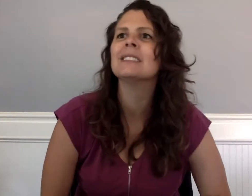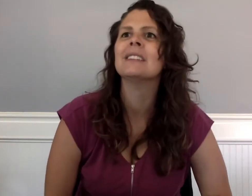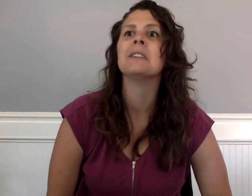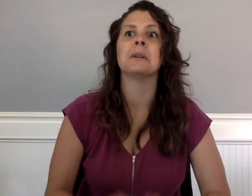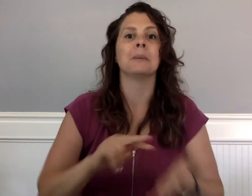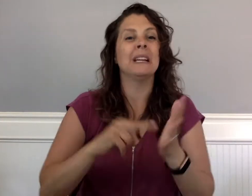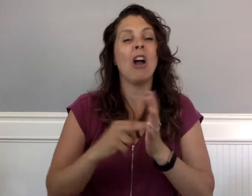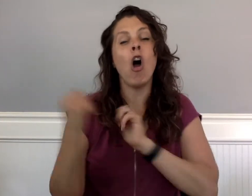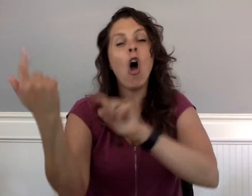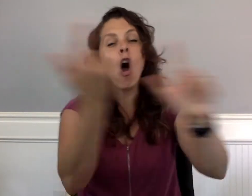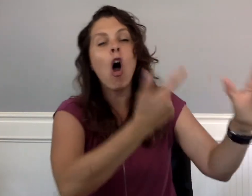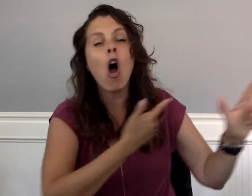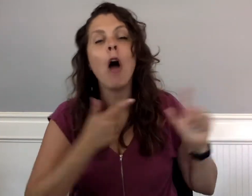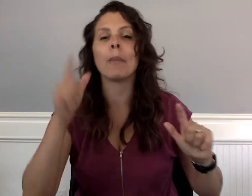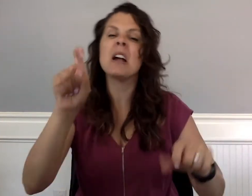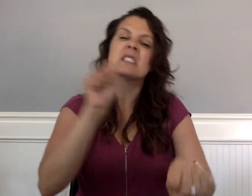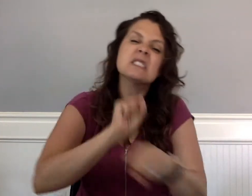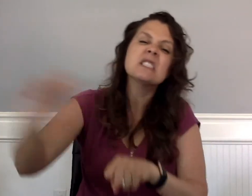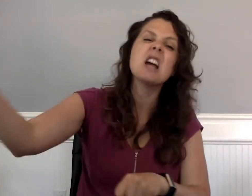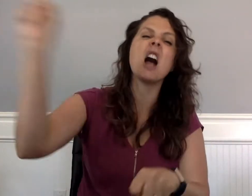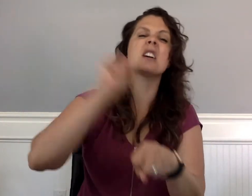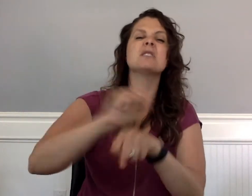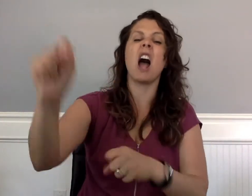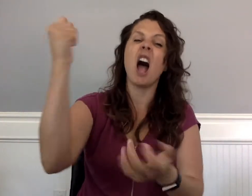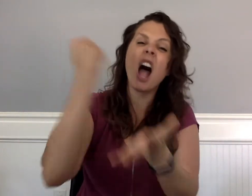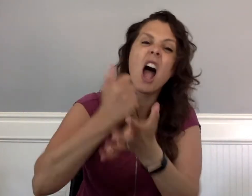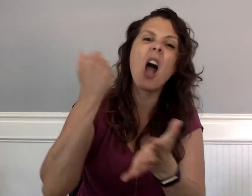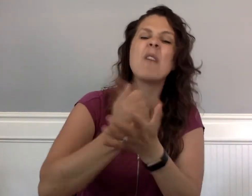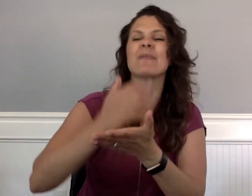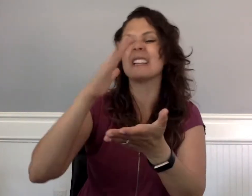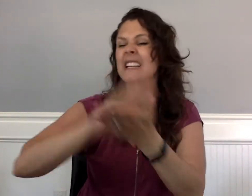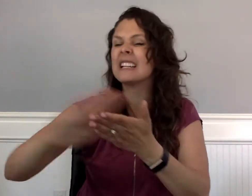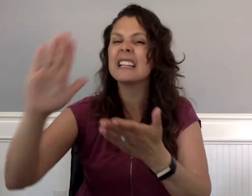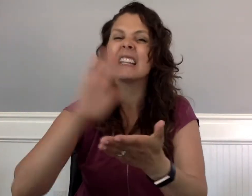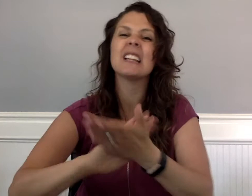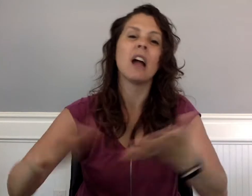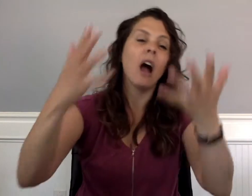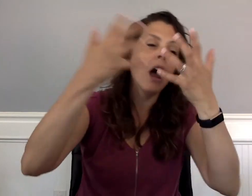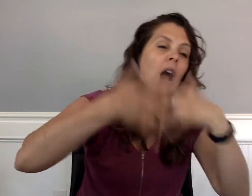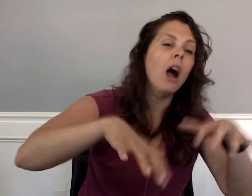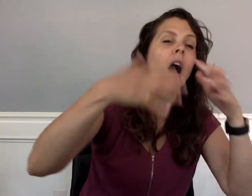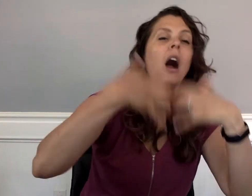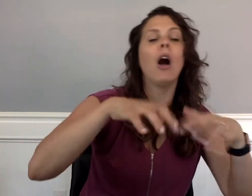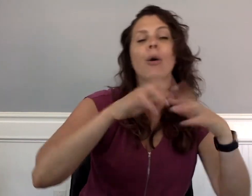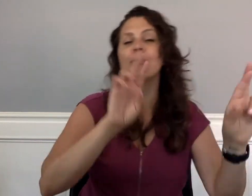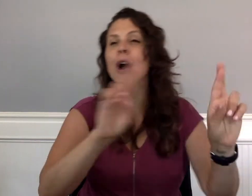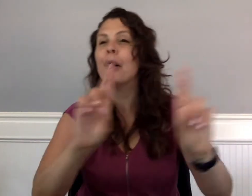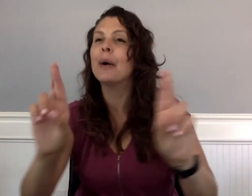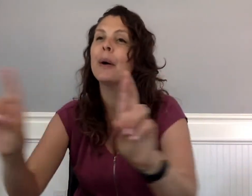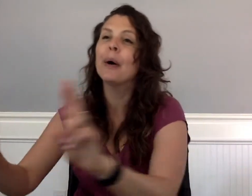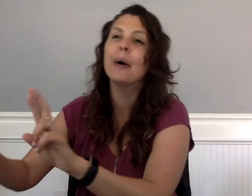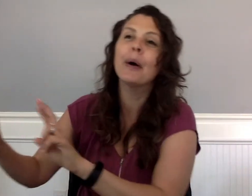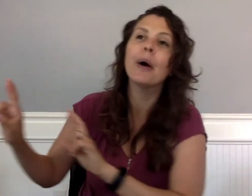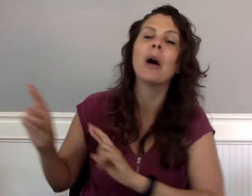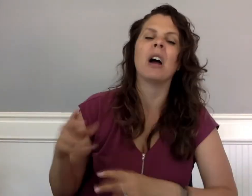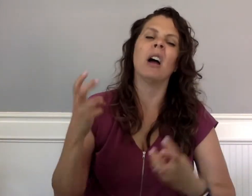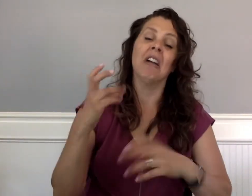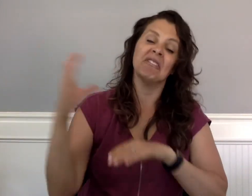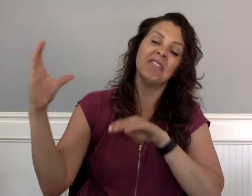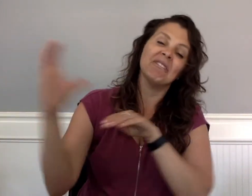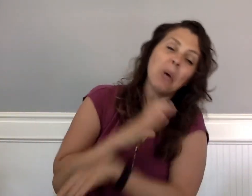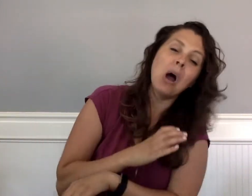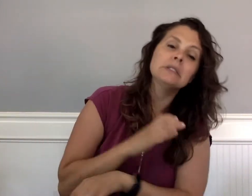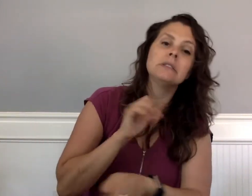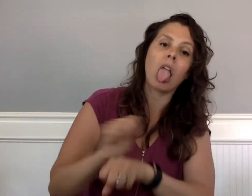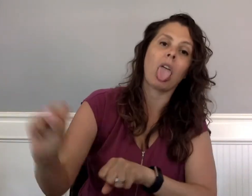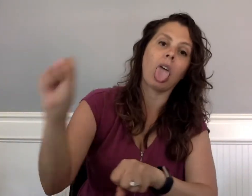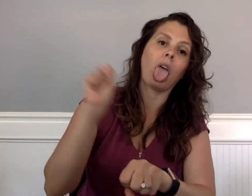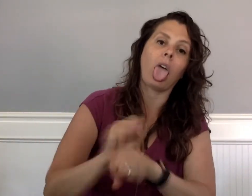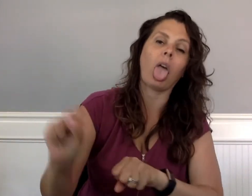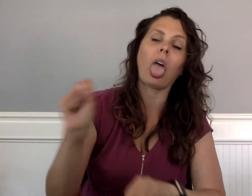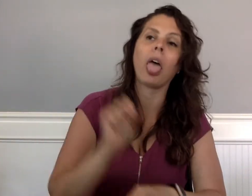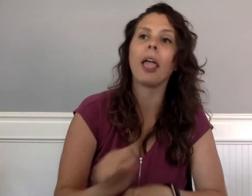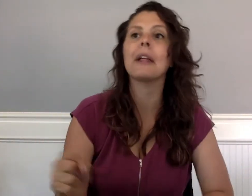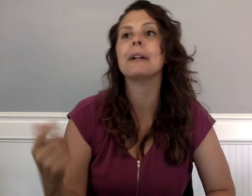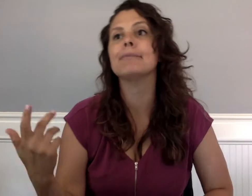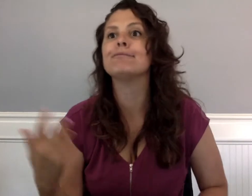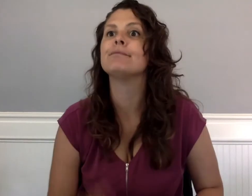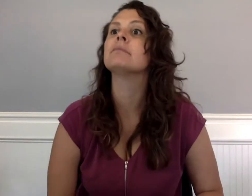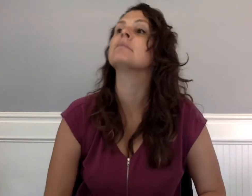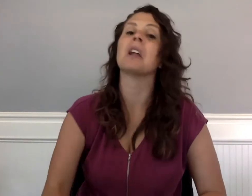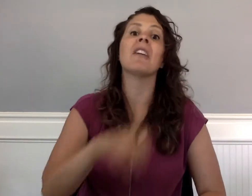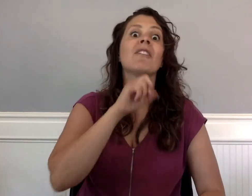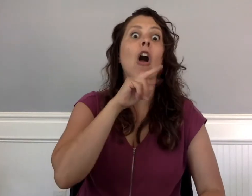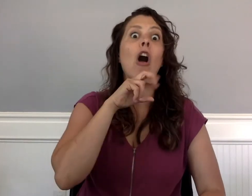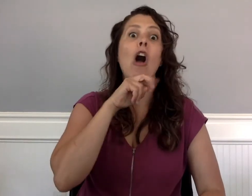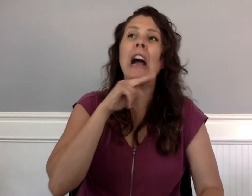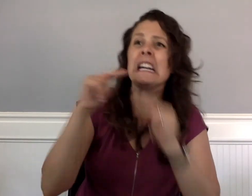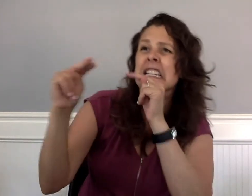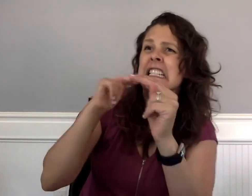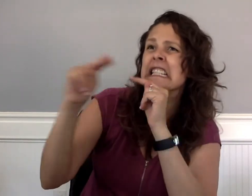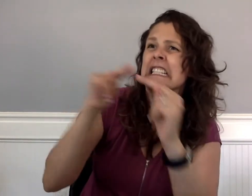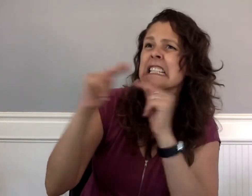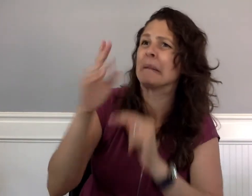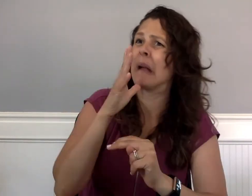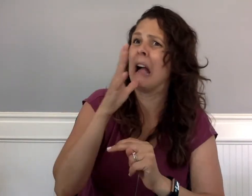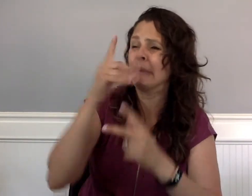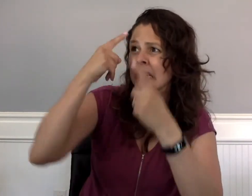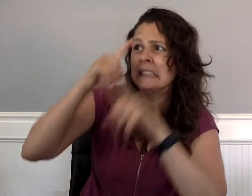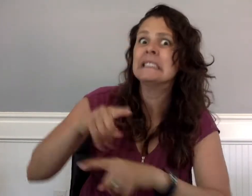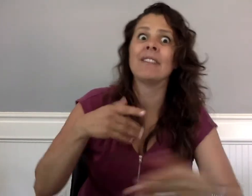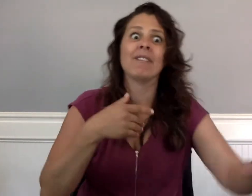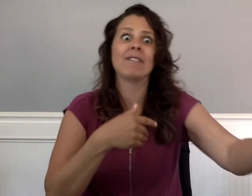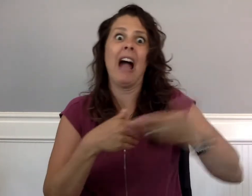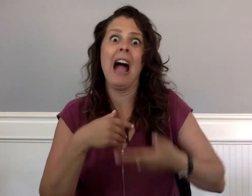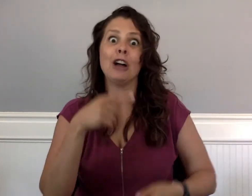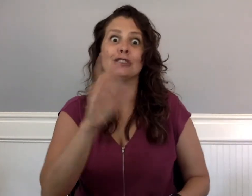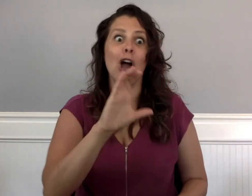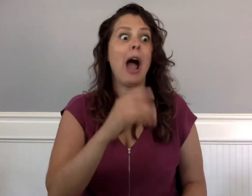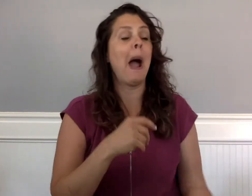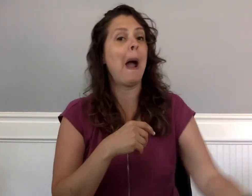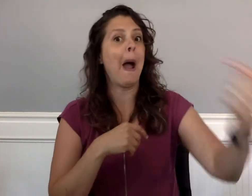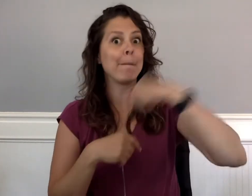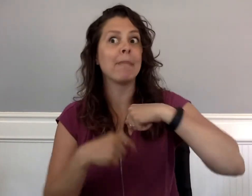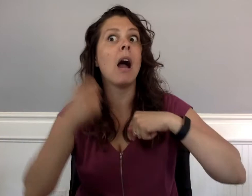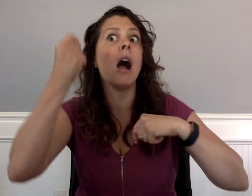That means we all have to pitch in. Forced labor. Frog was only allowed to invite you over